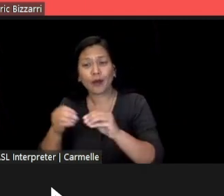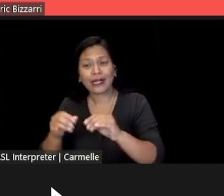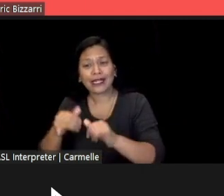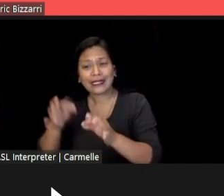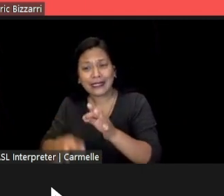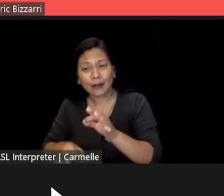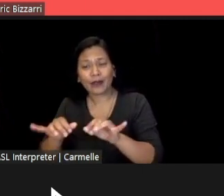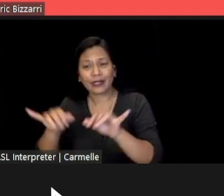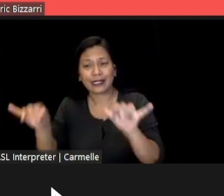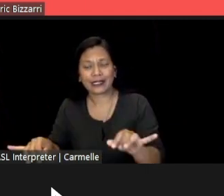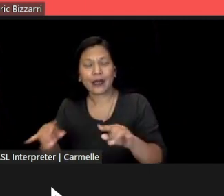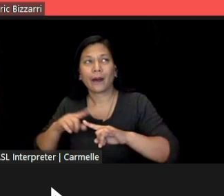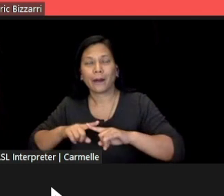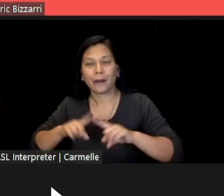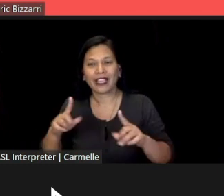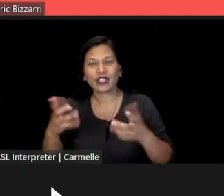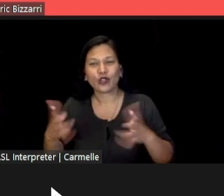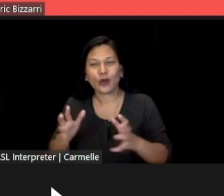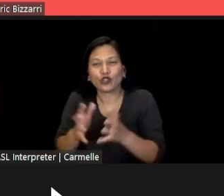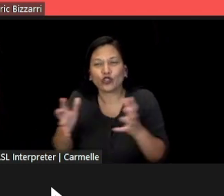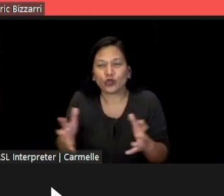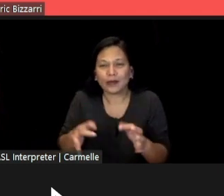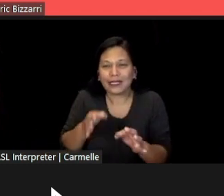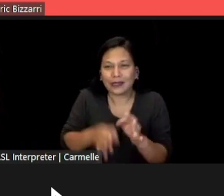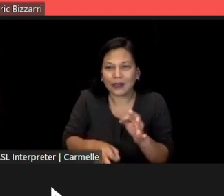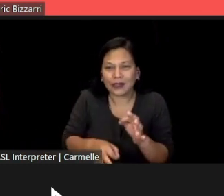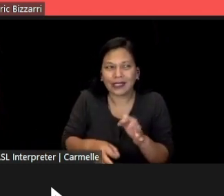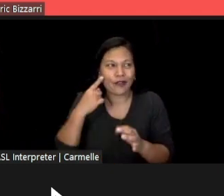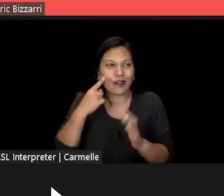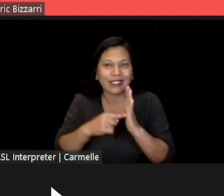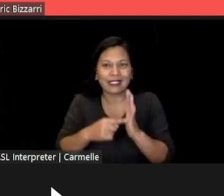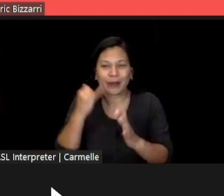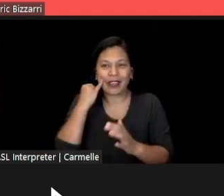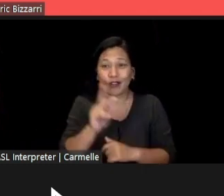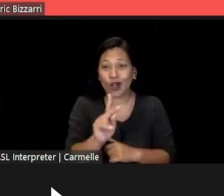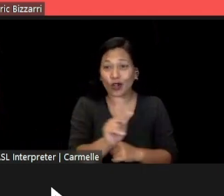a documentary producer in Kelowna, BC is going to be different from